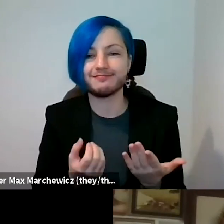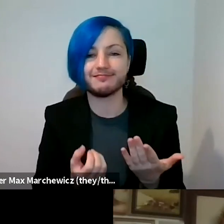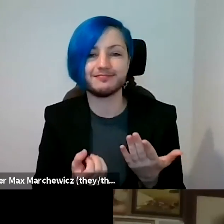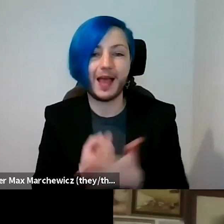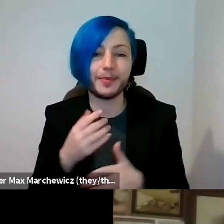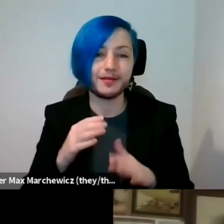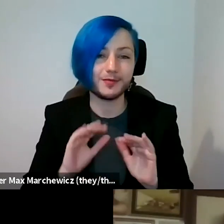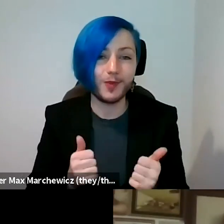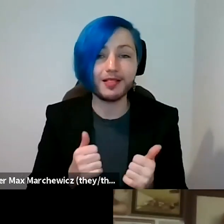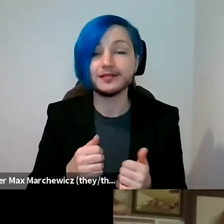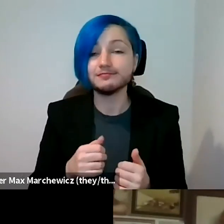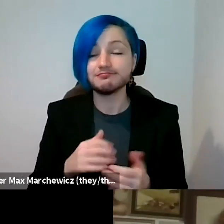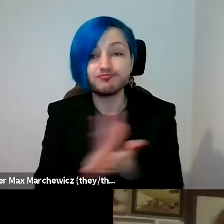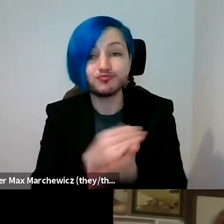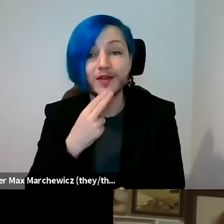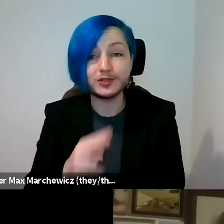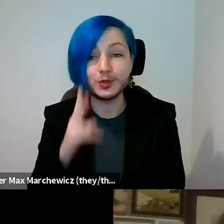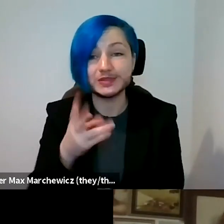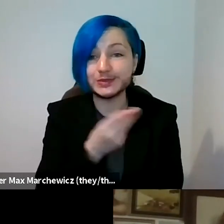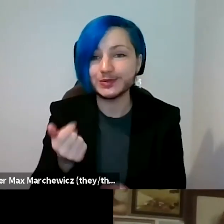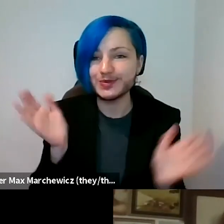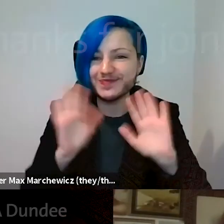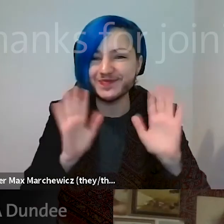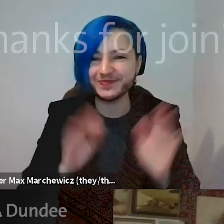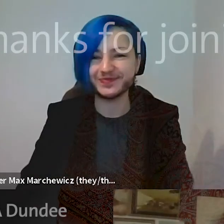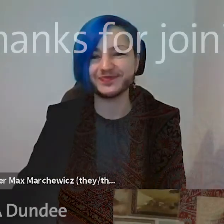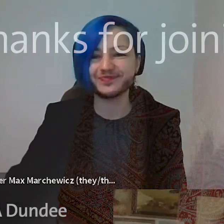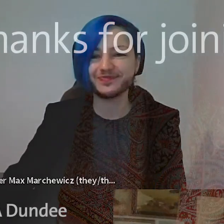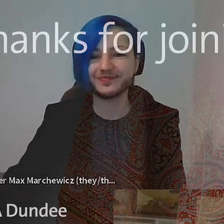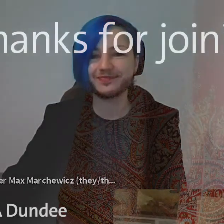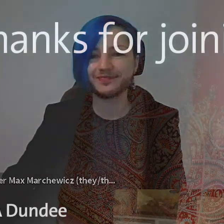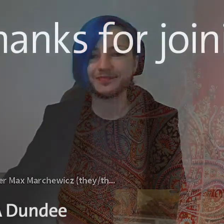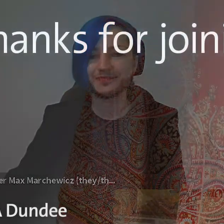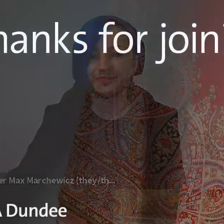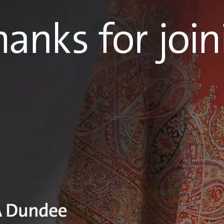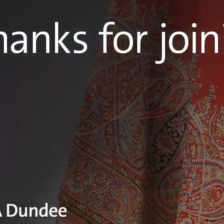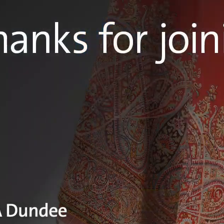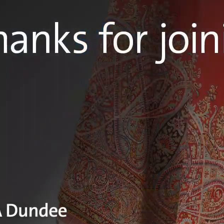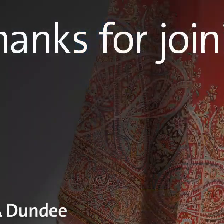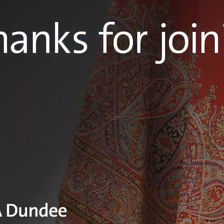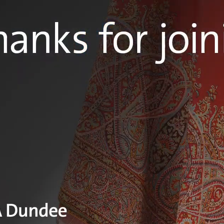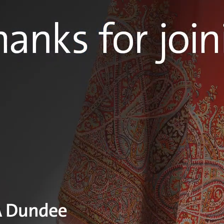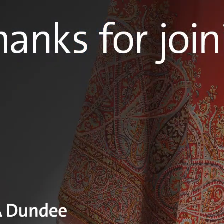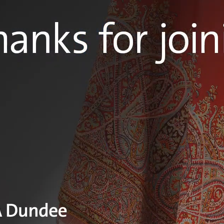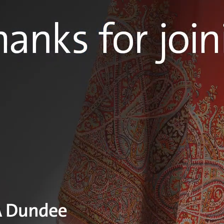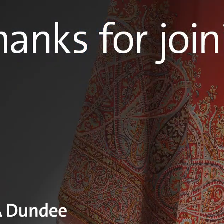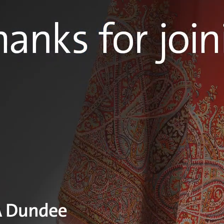and we hope to see you again soon, so see ya later. [Suchitra] Yeah, thank you very much. [James] Thank you. [Suchitra] Thank you.